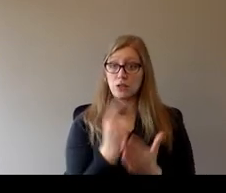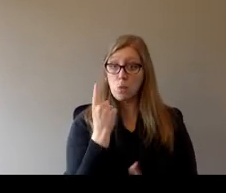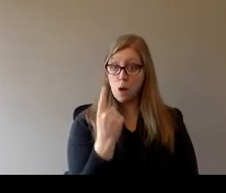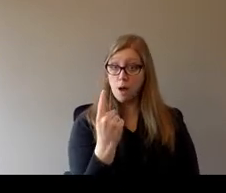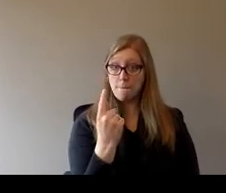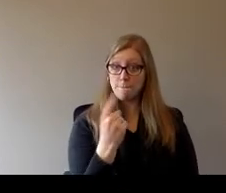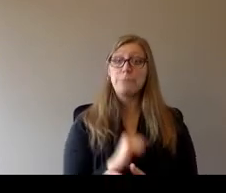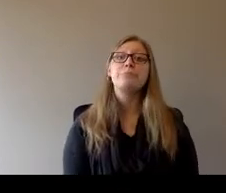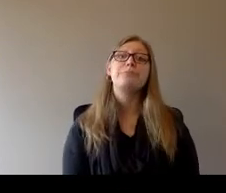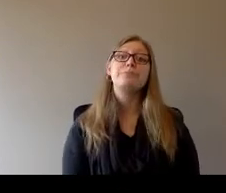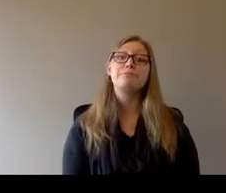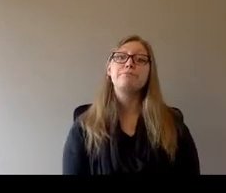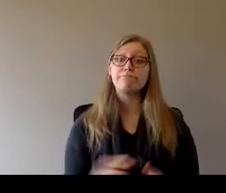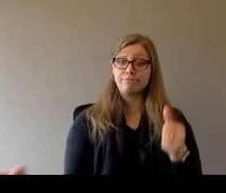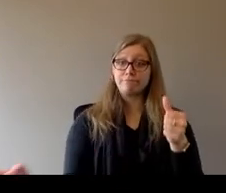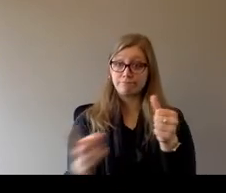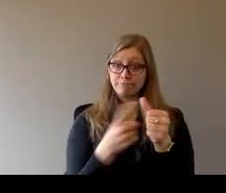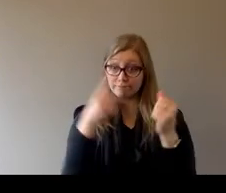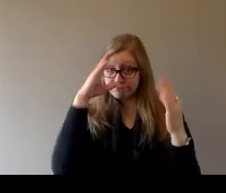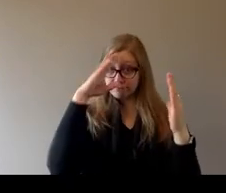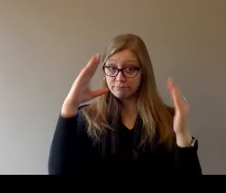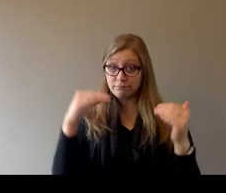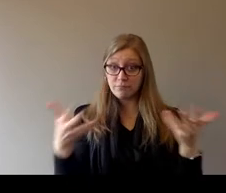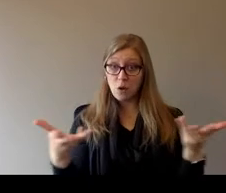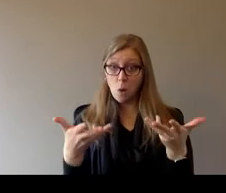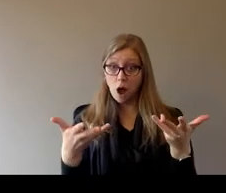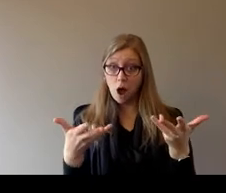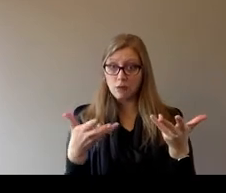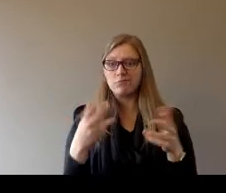So our first expectation is attendance.